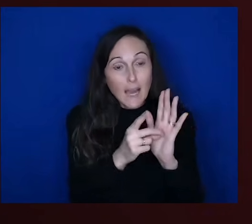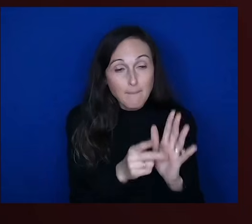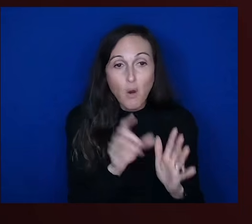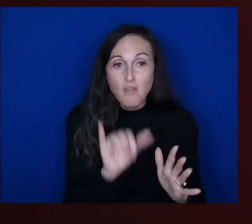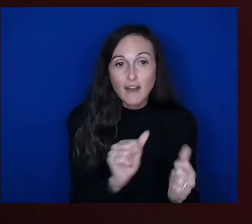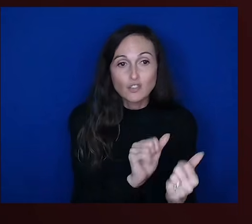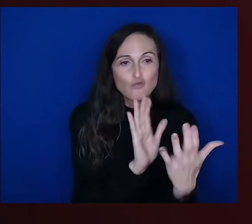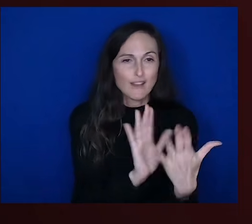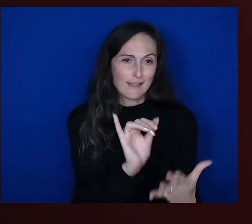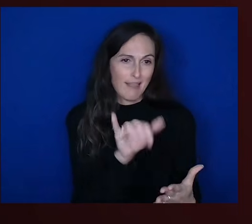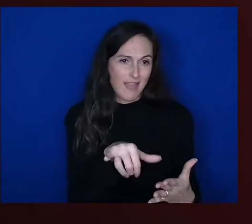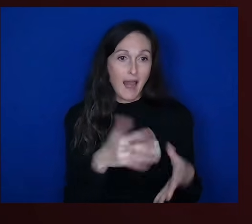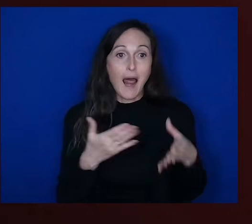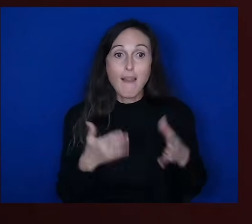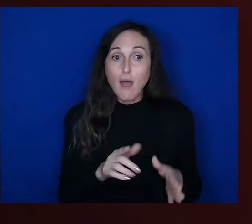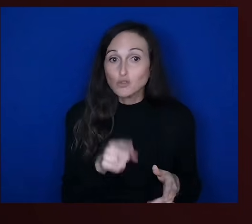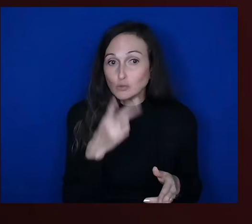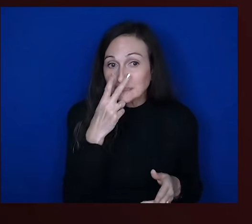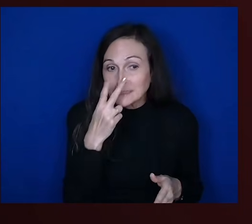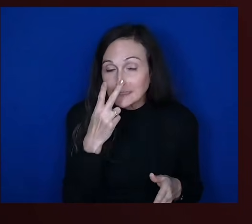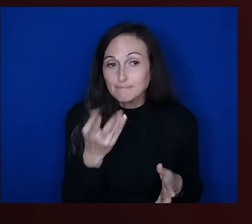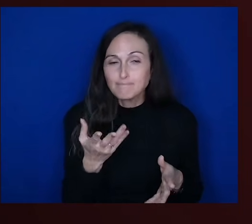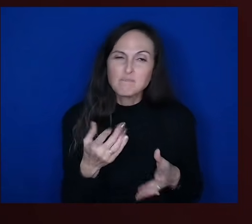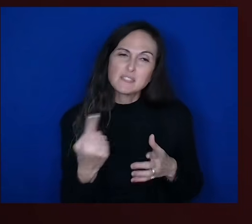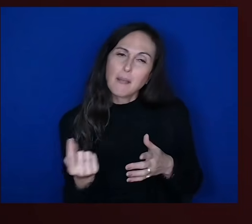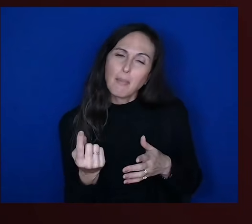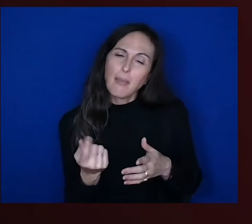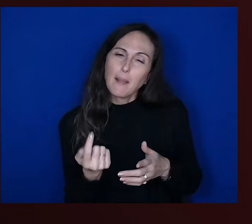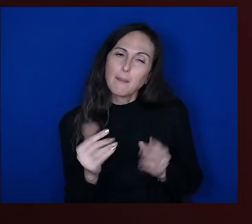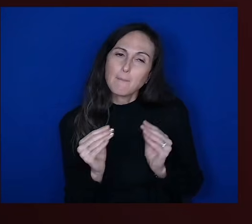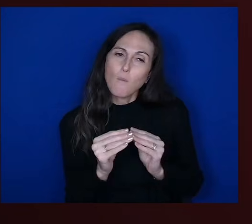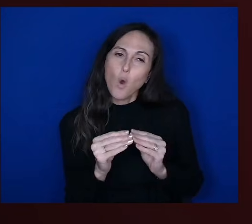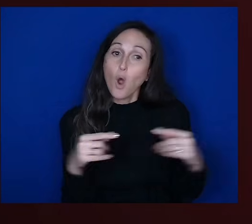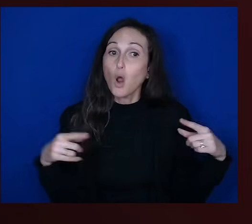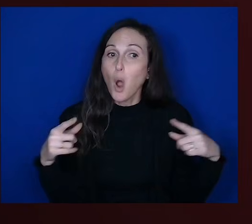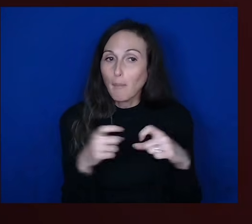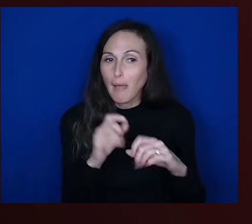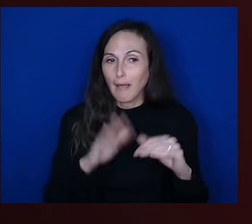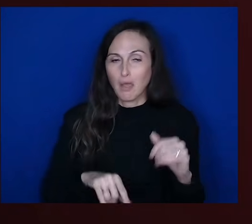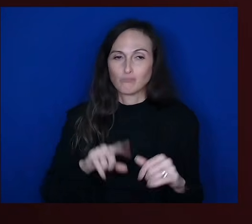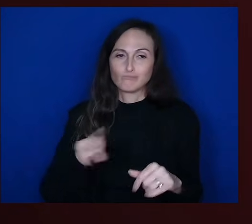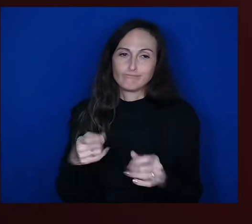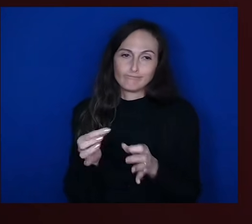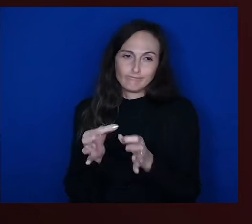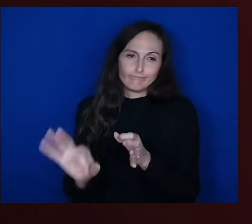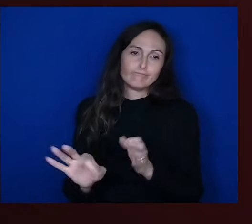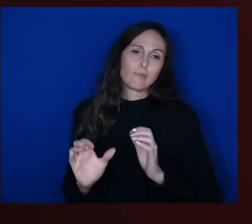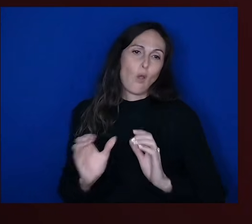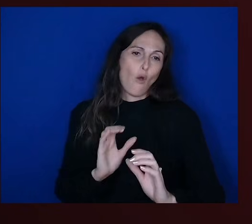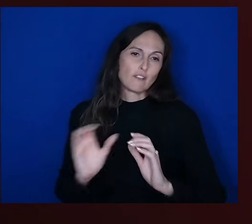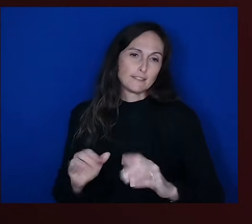and allows you to see something a little more complex than just a conversation with a chatbot.